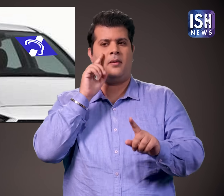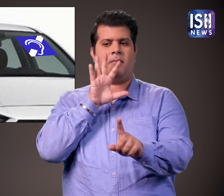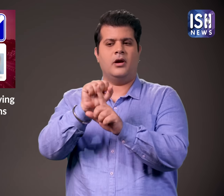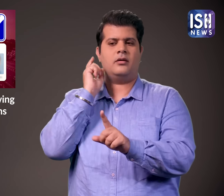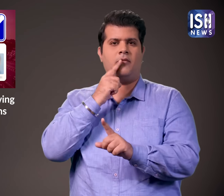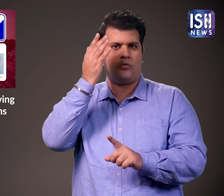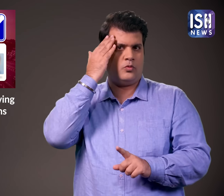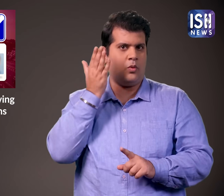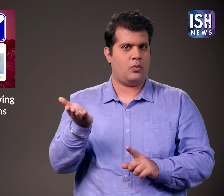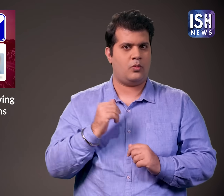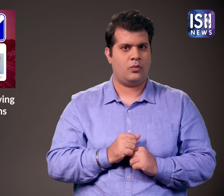so others can identify them.